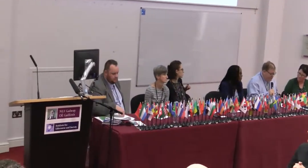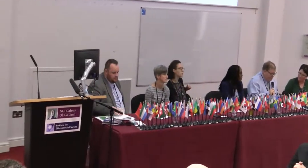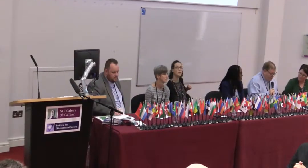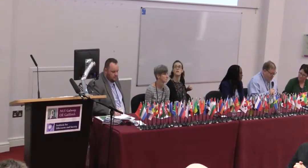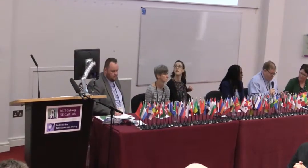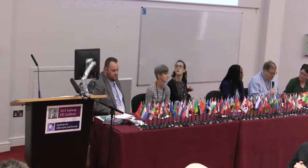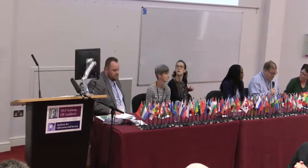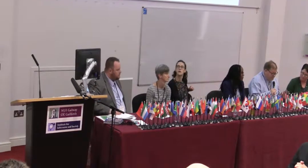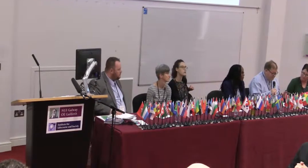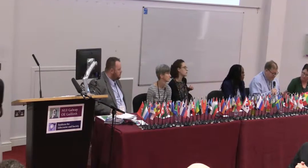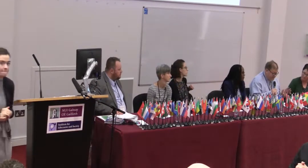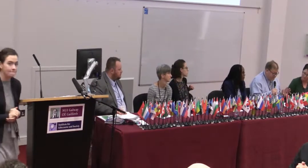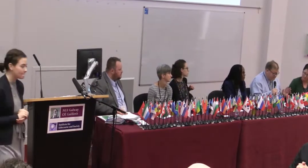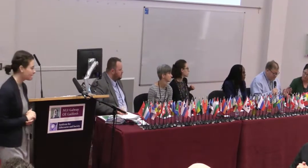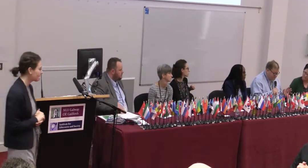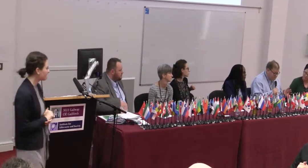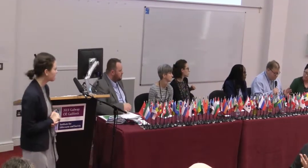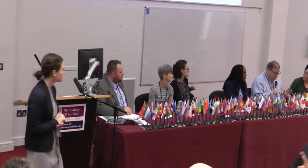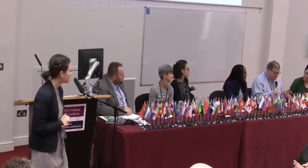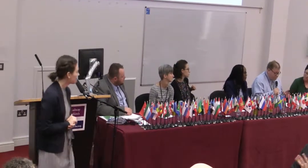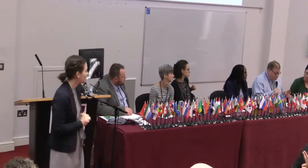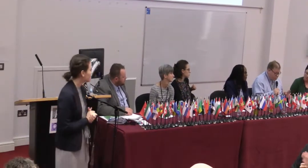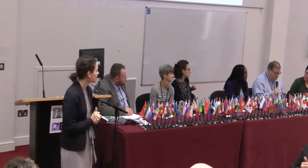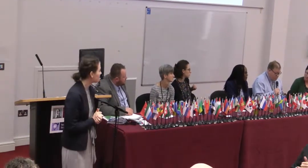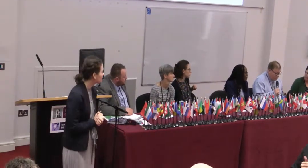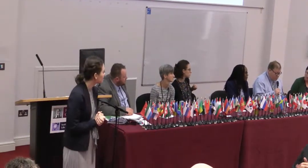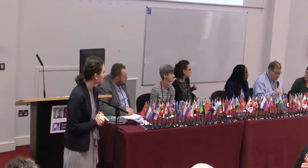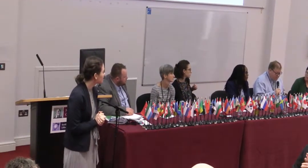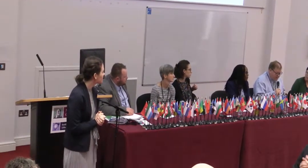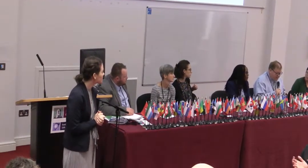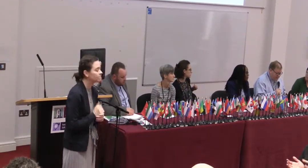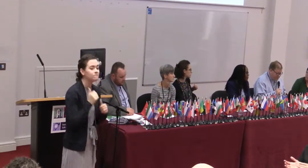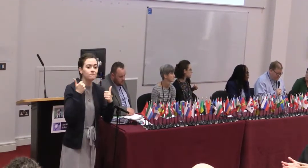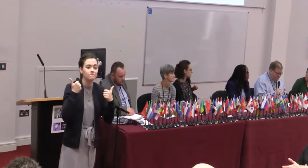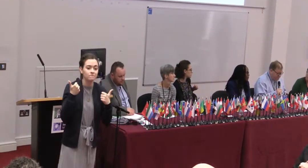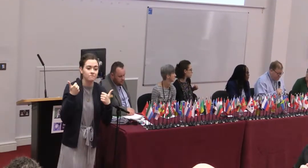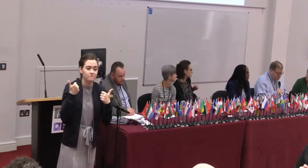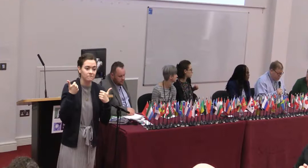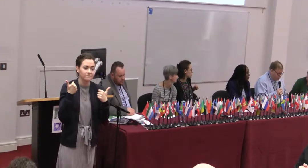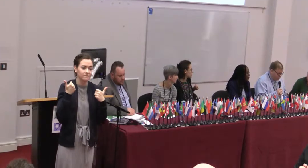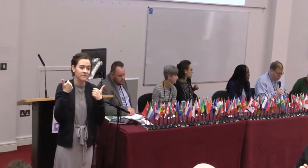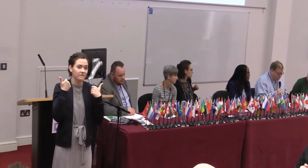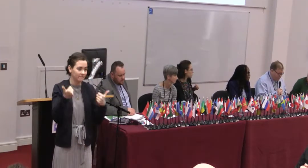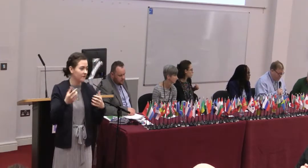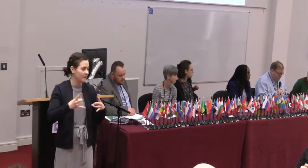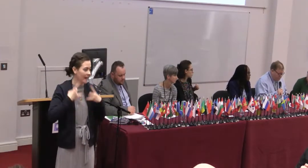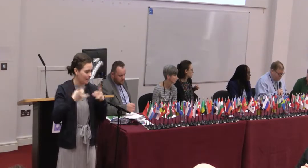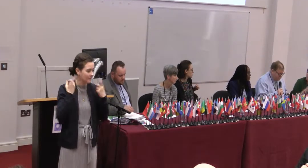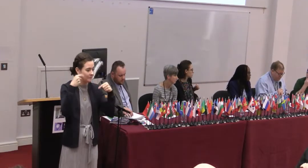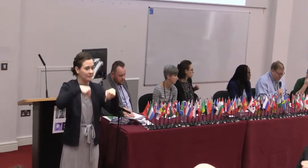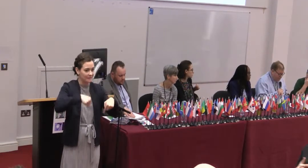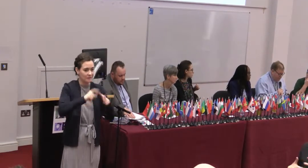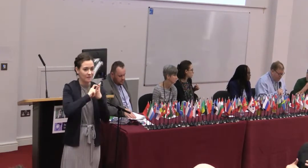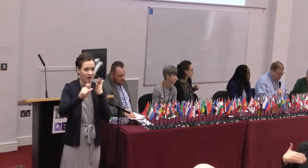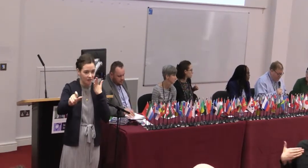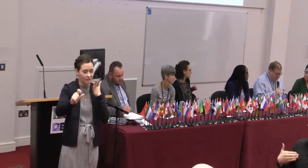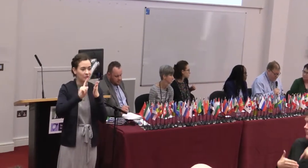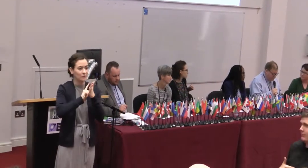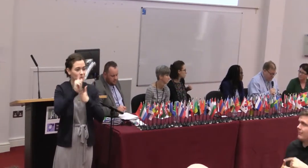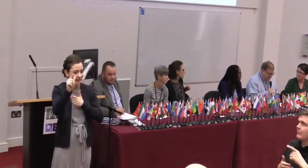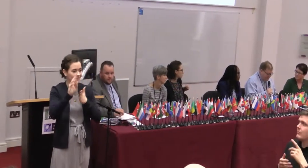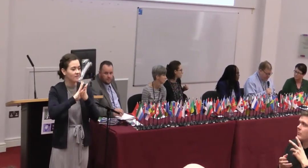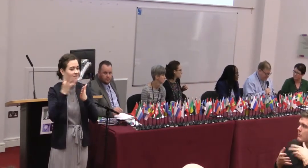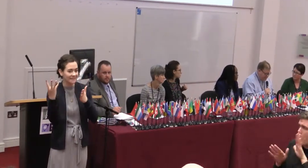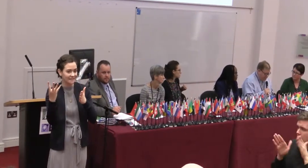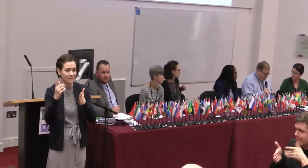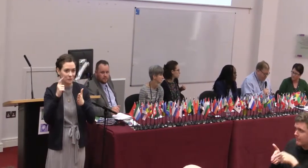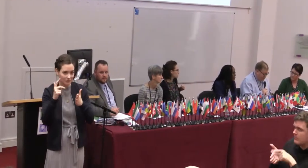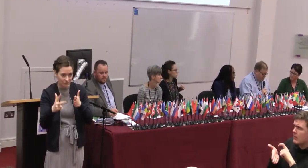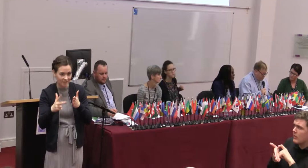I'm very happy to be talking about Article 3 of the CRPD wheel.